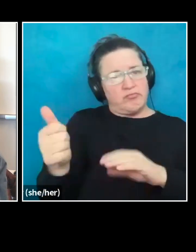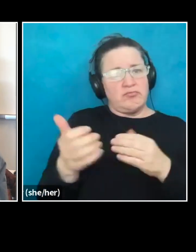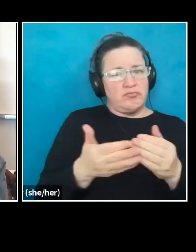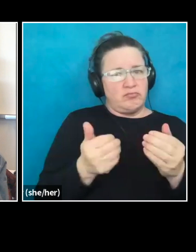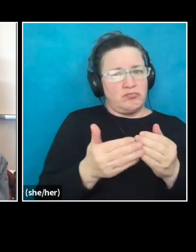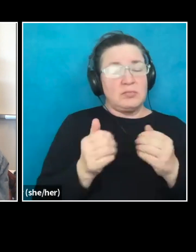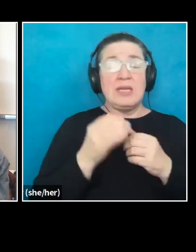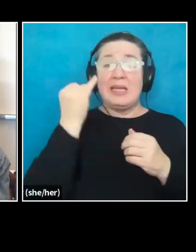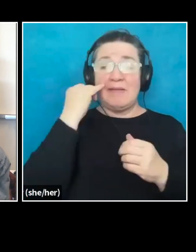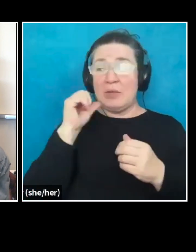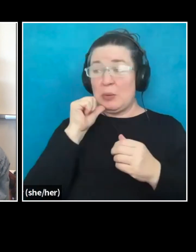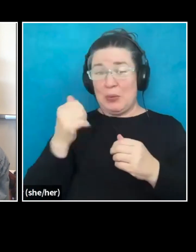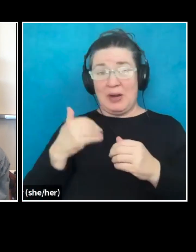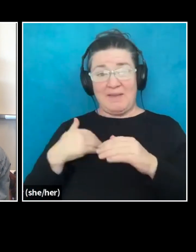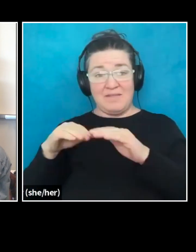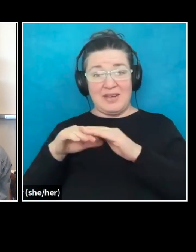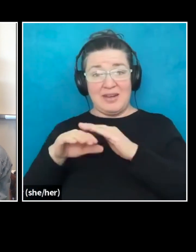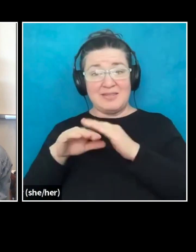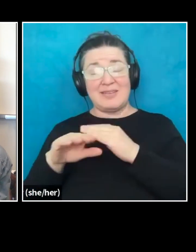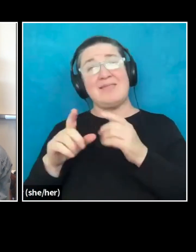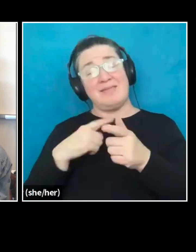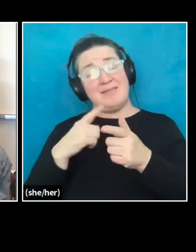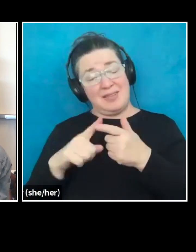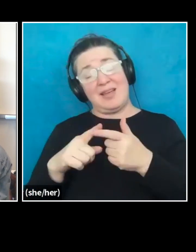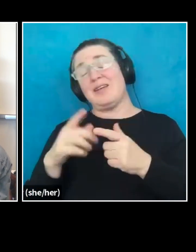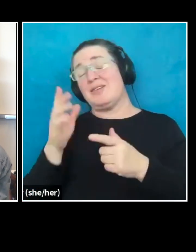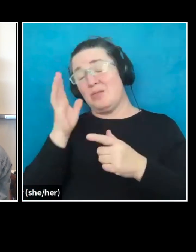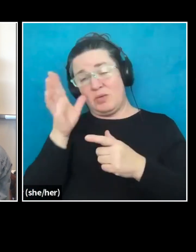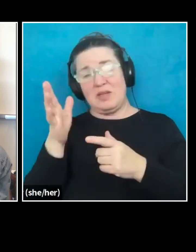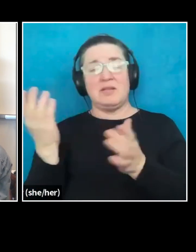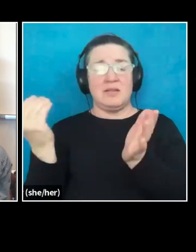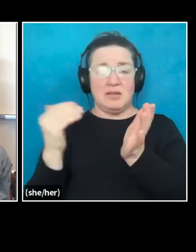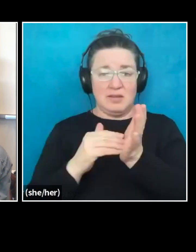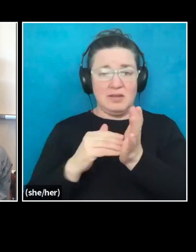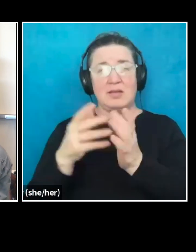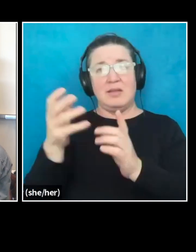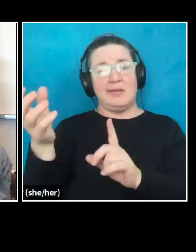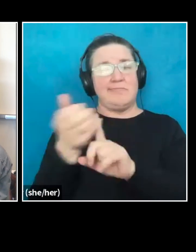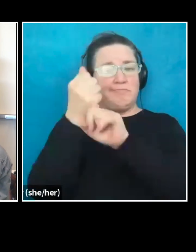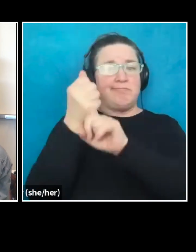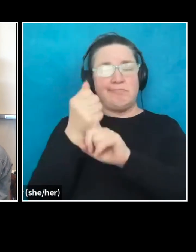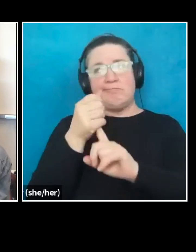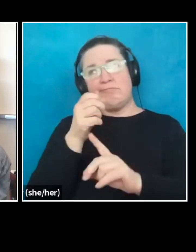because they can't check in with their probation officer or they can't get to work or they can't